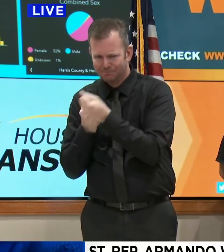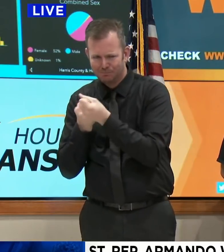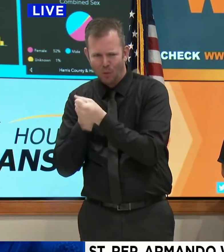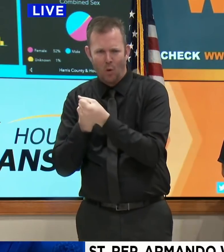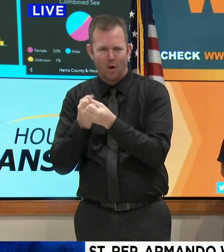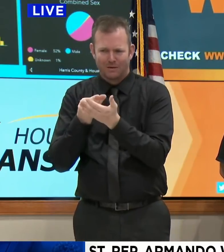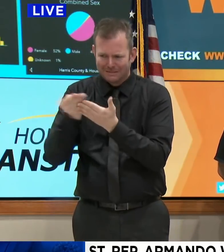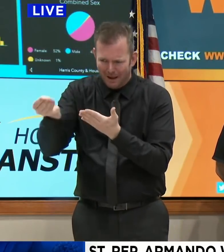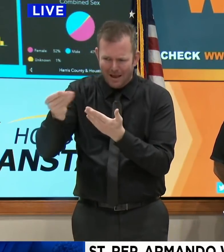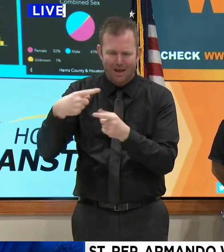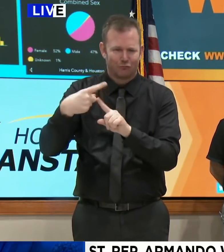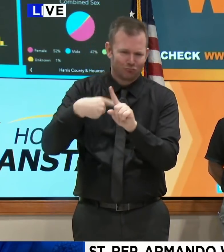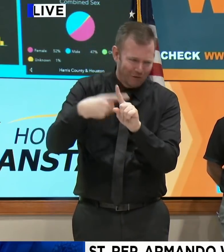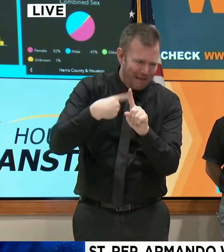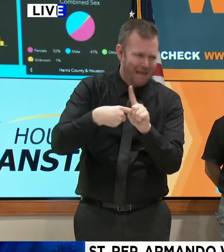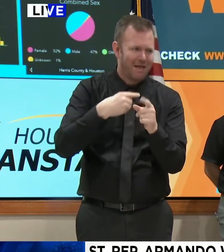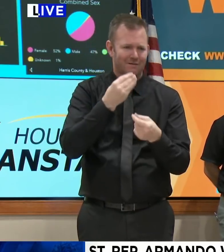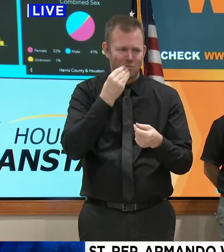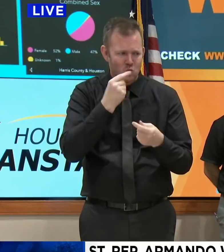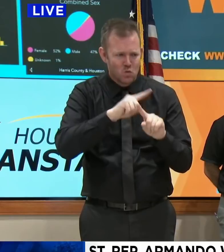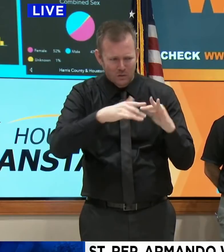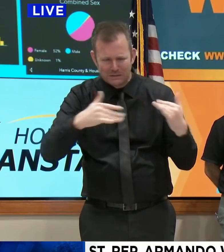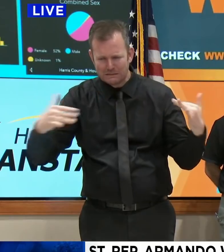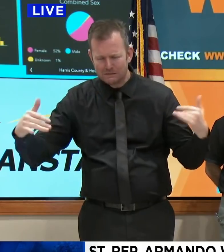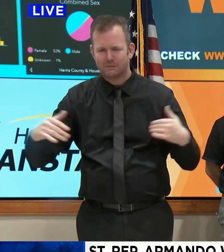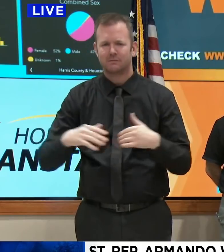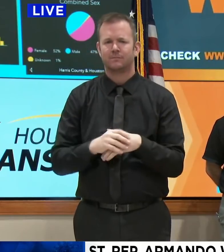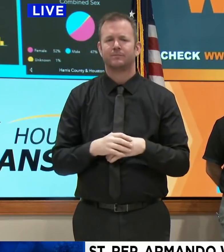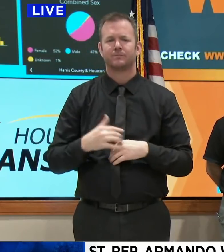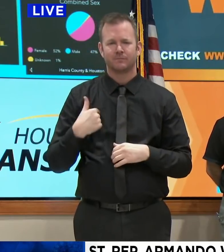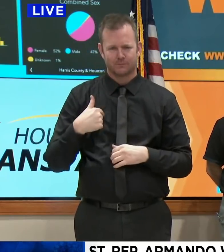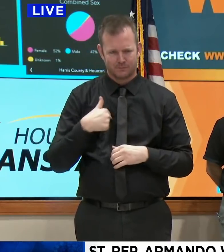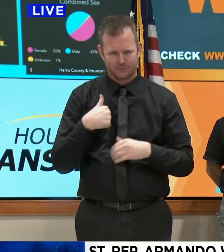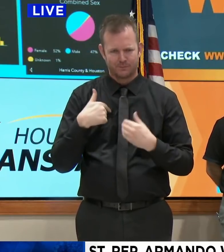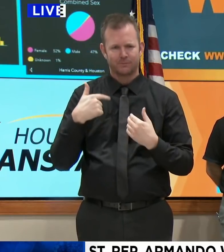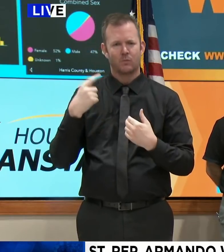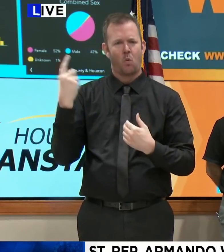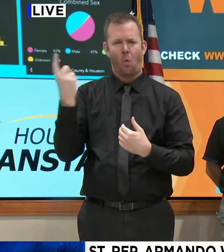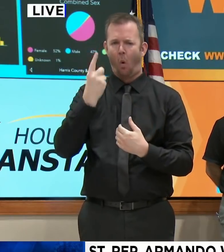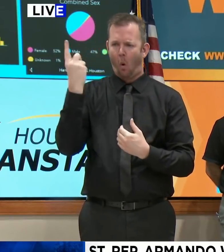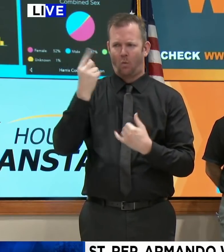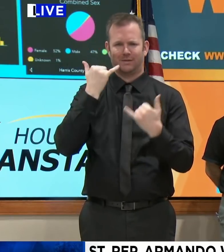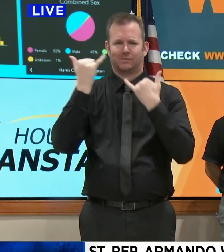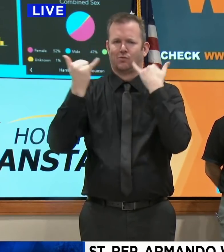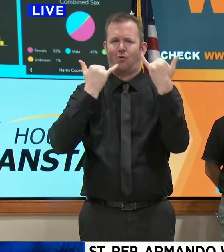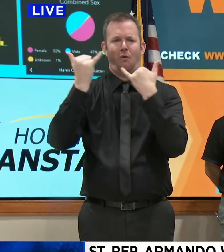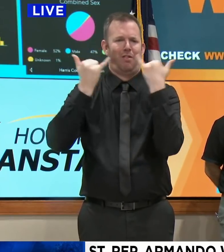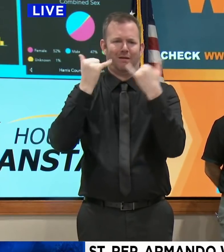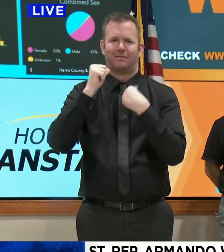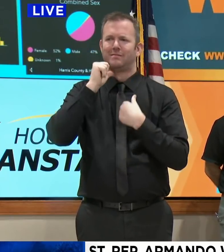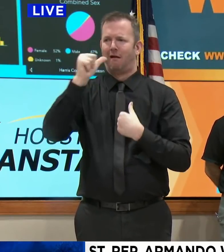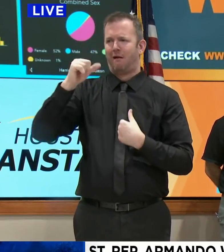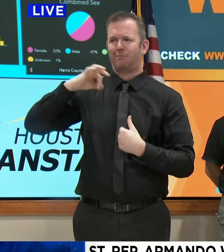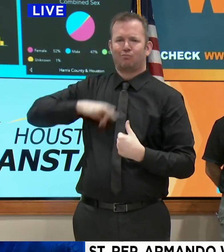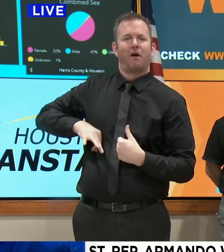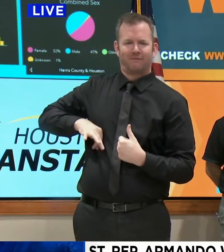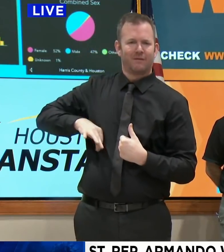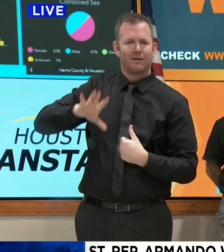needs the most vulnerable families and paying the rent families and paying the rent other basic necessities so other basic necessities so that’s